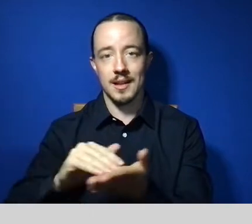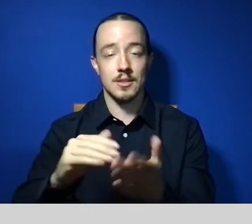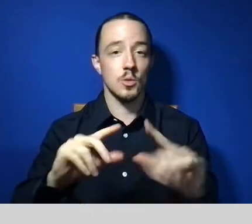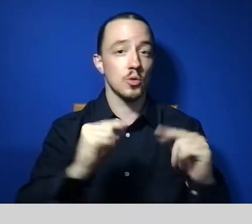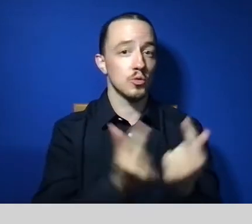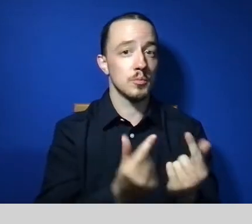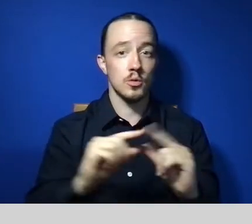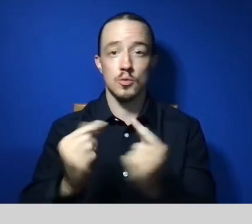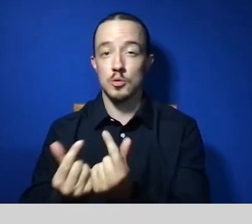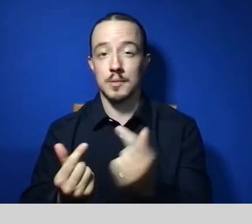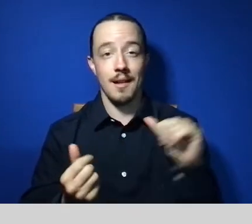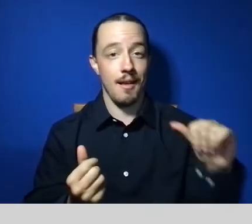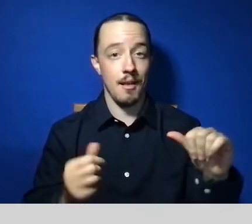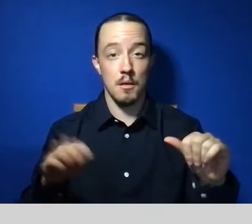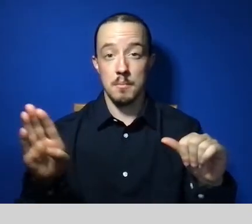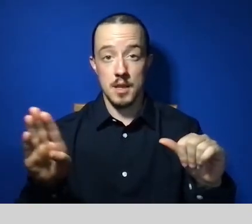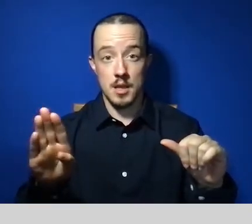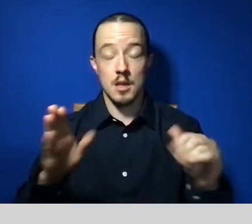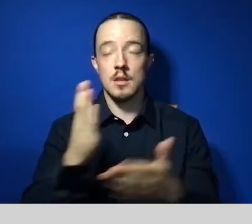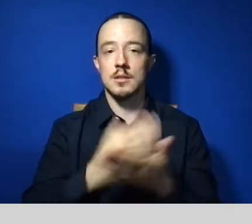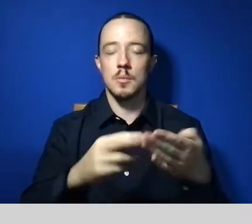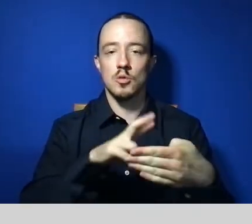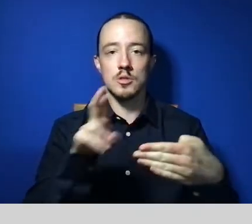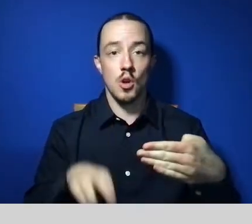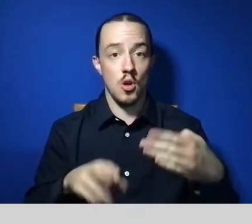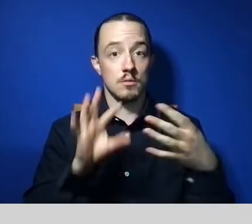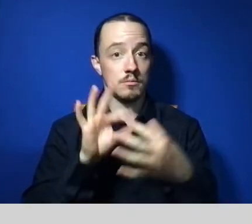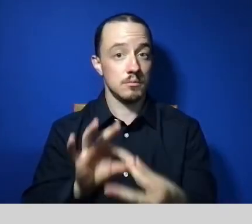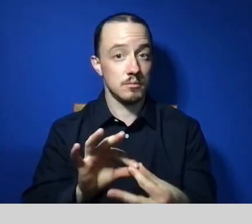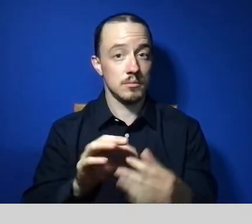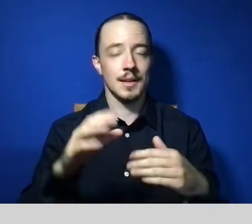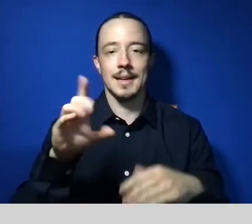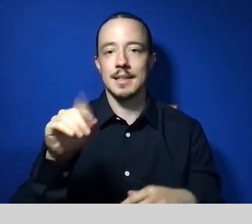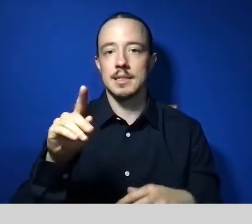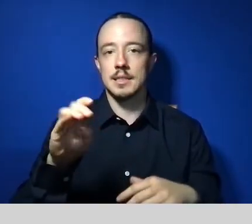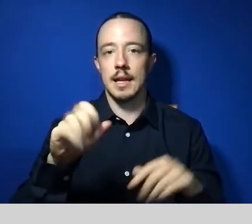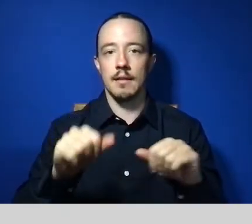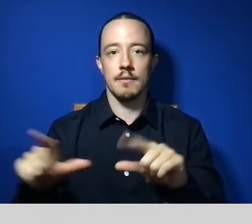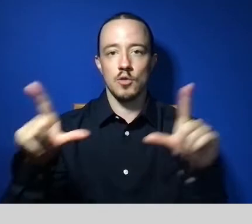A and B I have some outcome associated and I have a data frame that it's created.